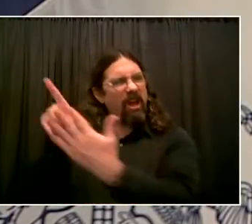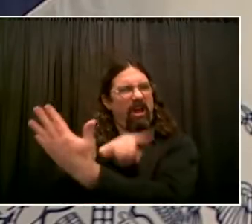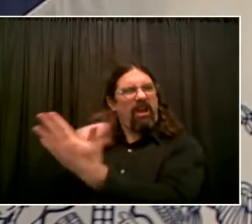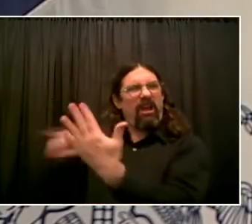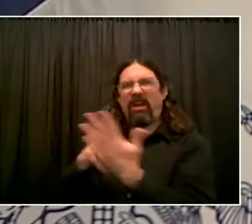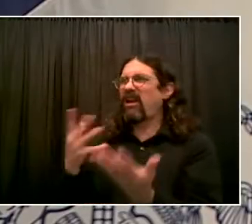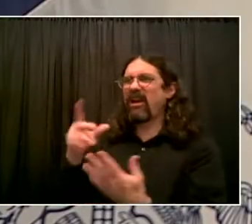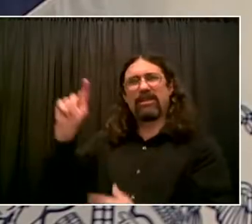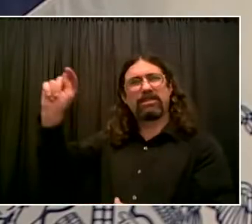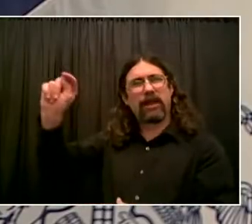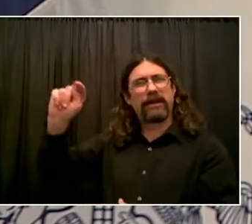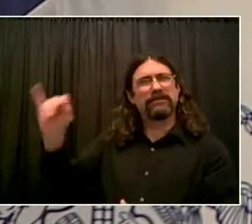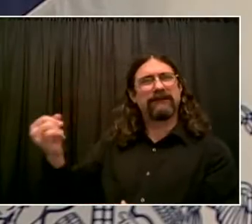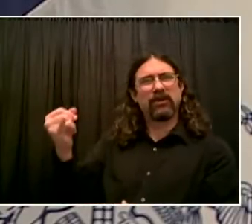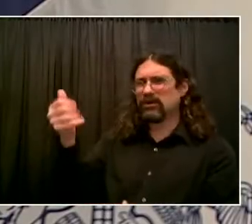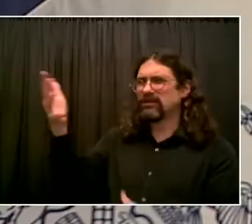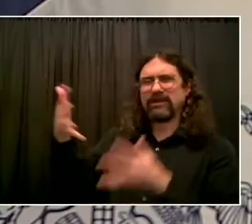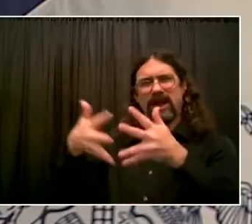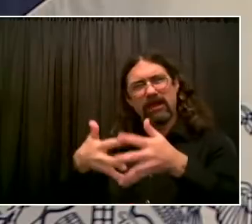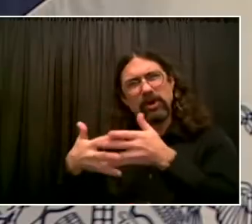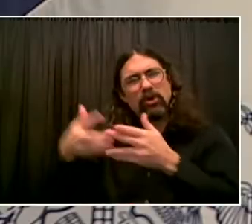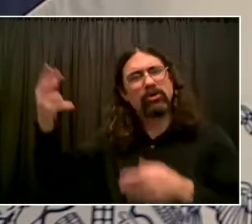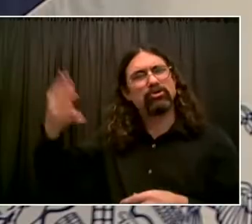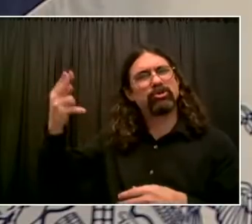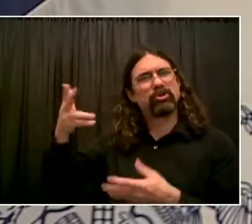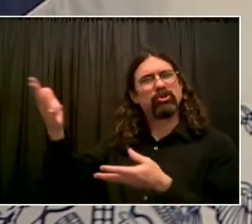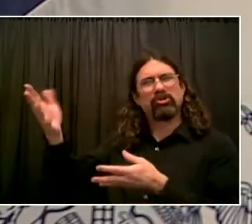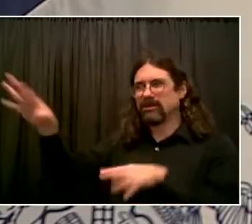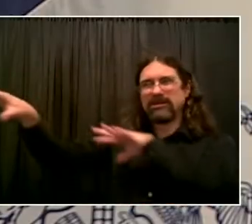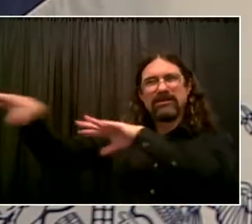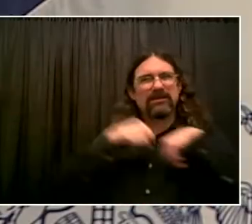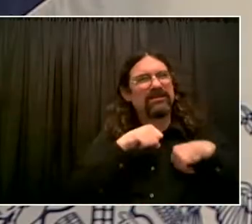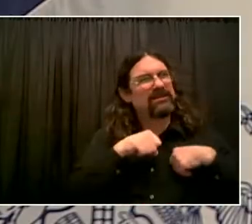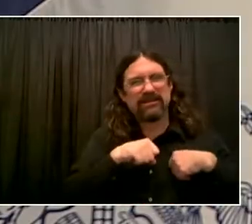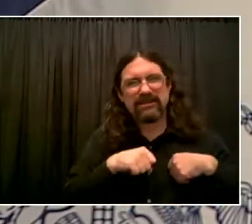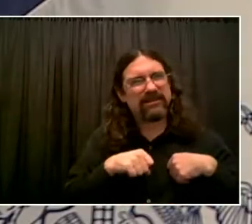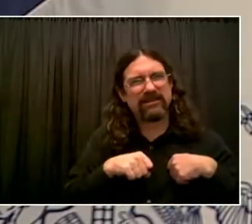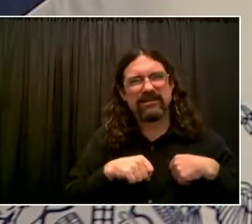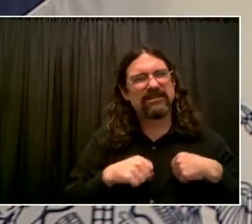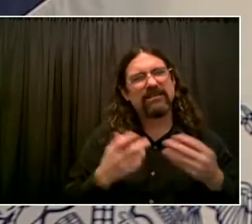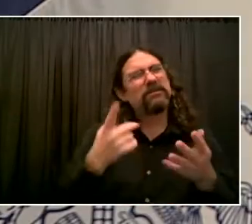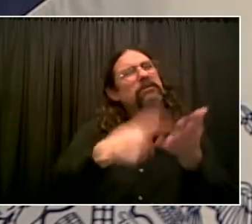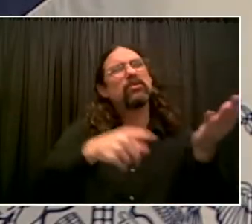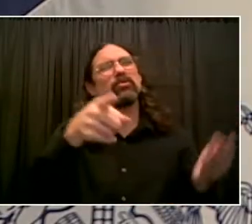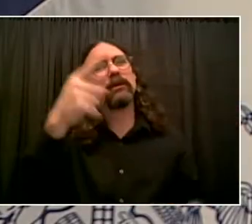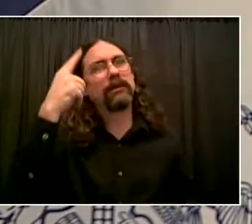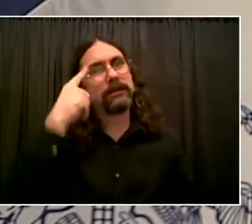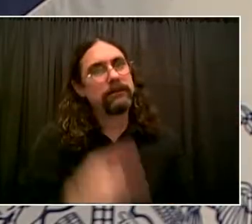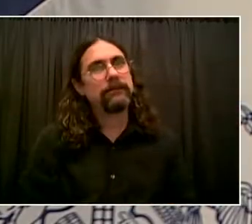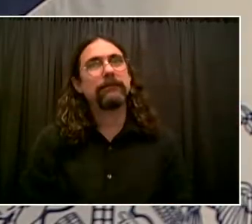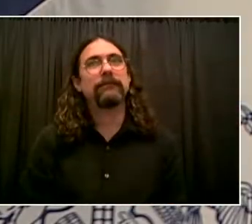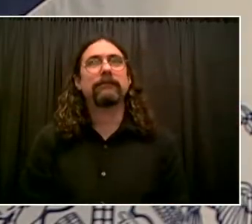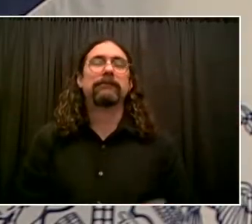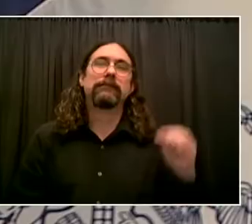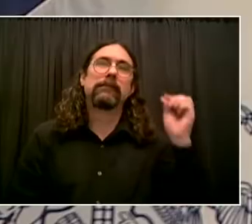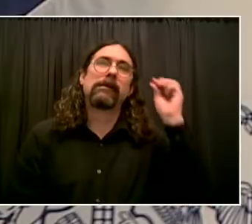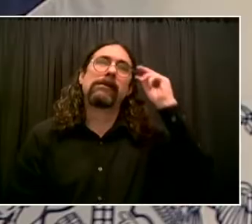I'M JUST WONDERING WHATO YUR RESPON SEIS TO THAT AND WHAT YOU THINK OF THE STATUE FALINLY BEING REMOVED?